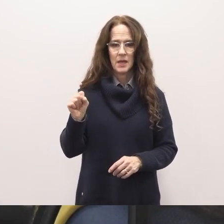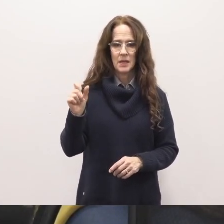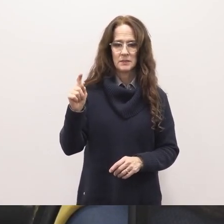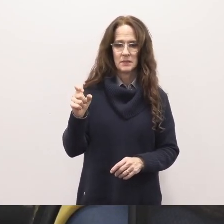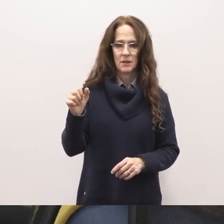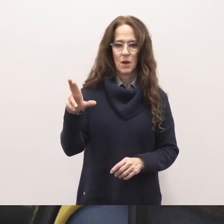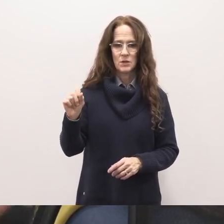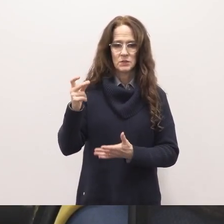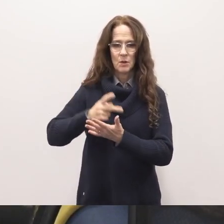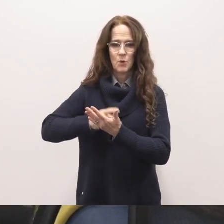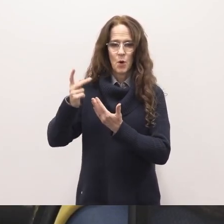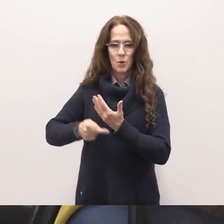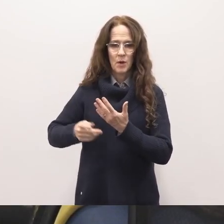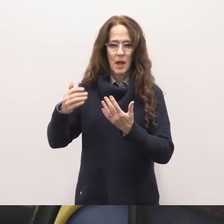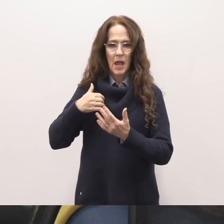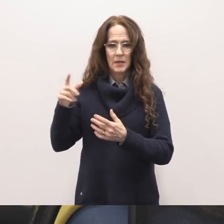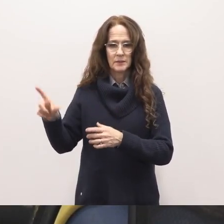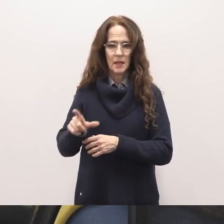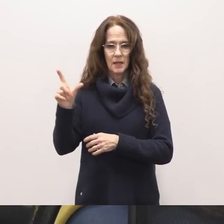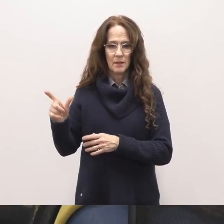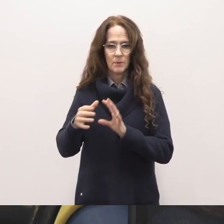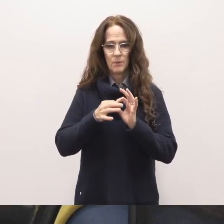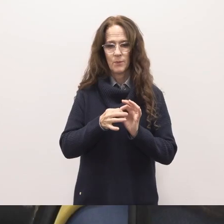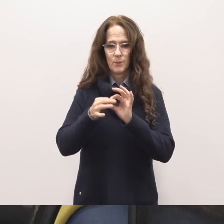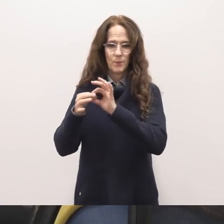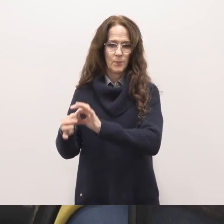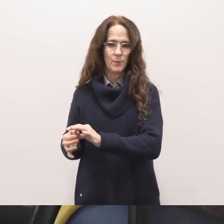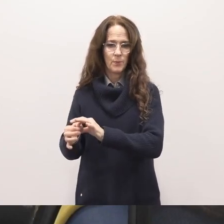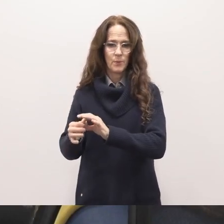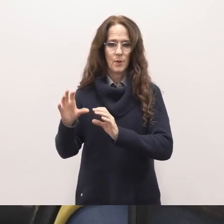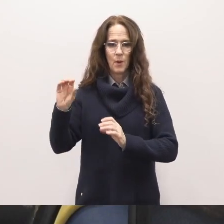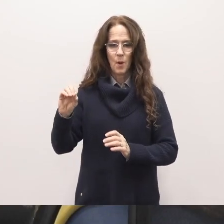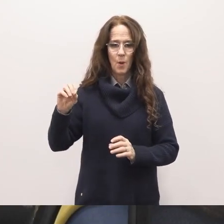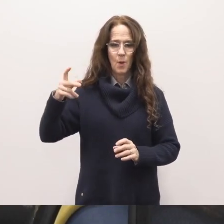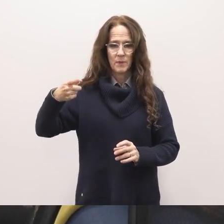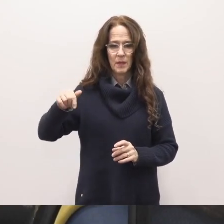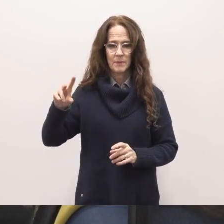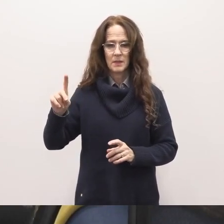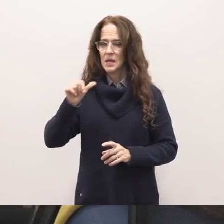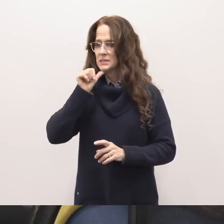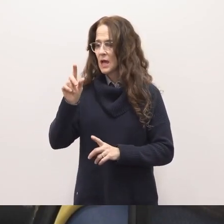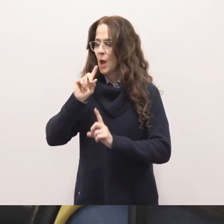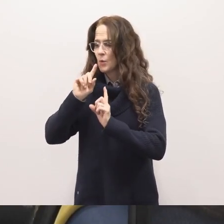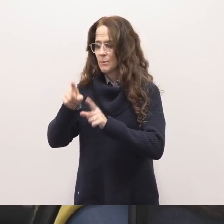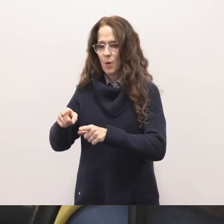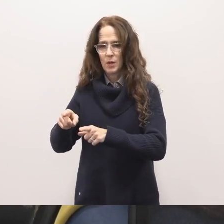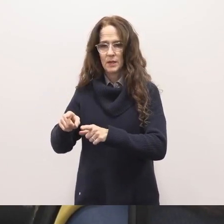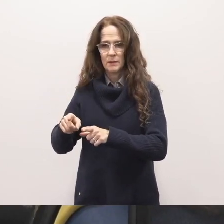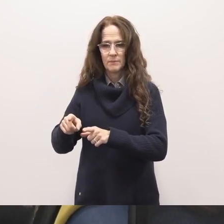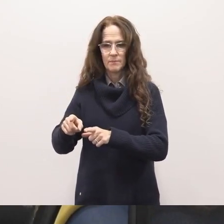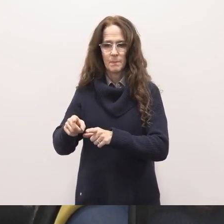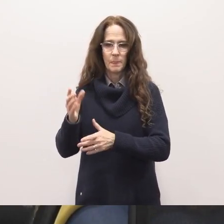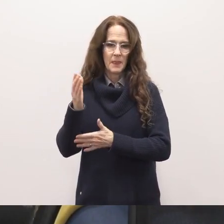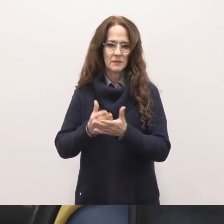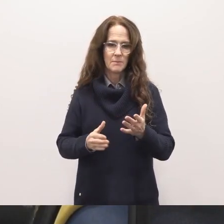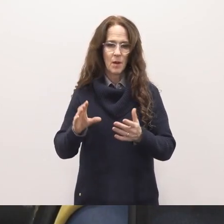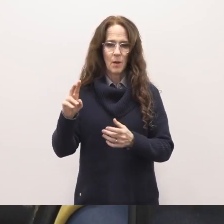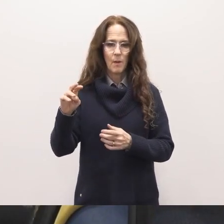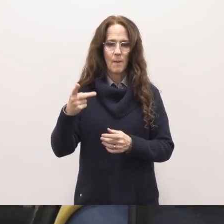that has a liability associated with OPEB that's not reported. There's a small pension program the district